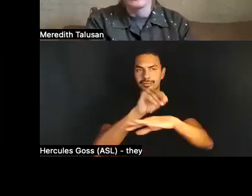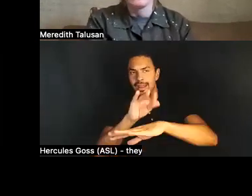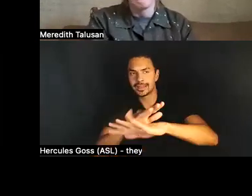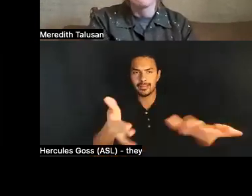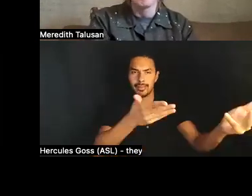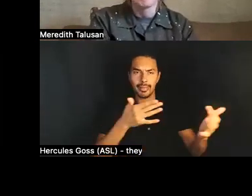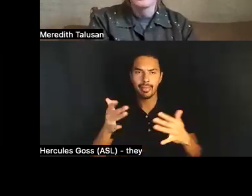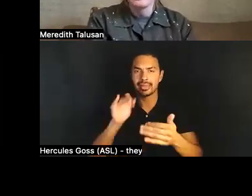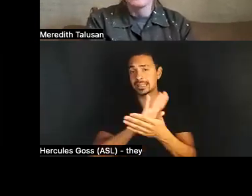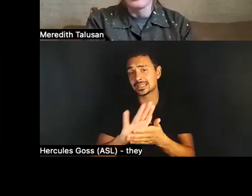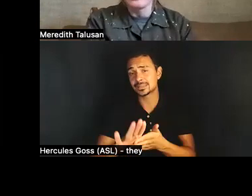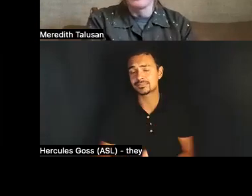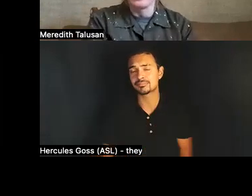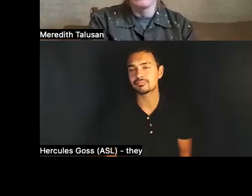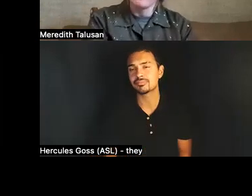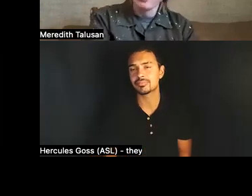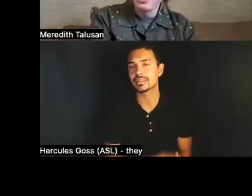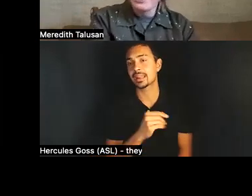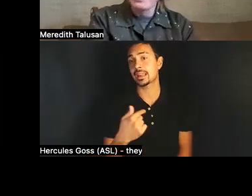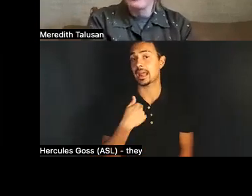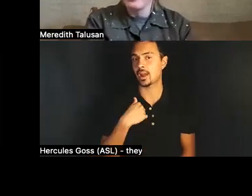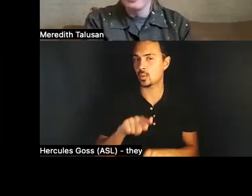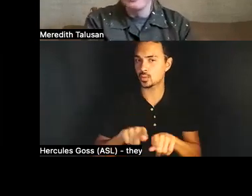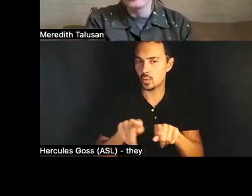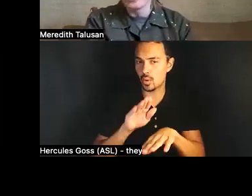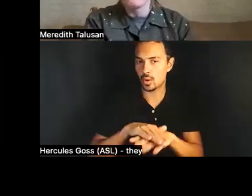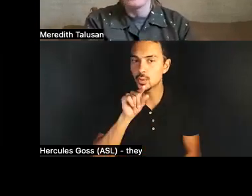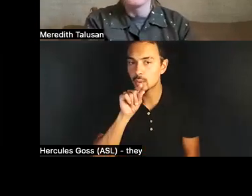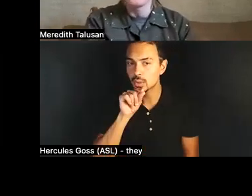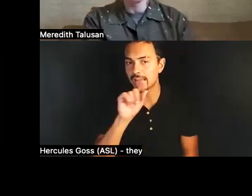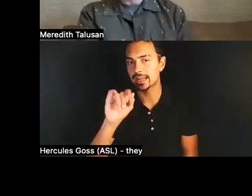and contacts, etc. I and